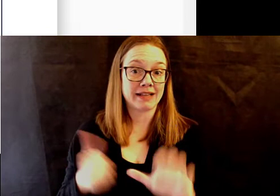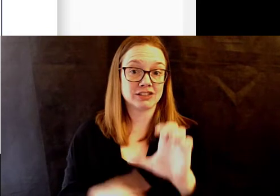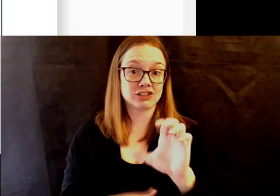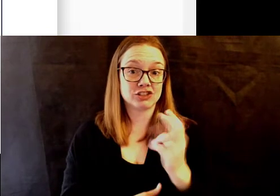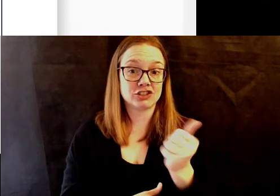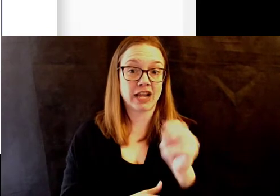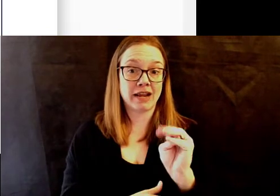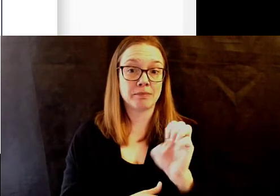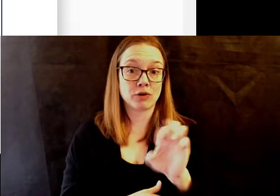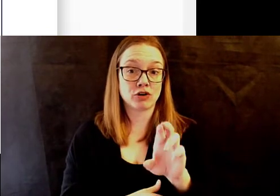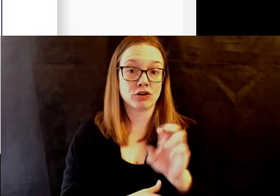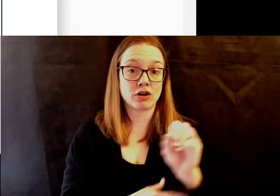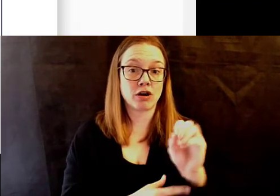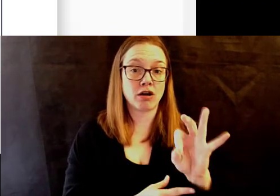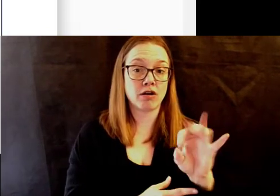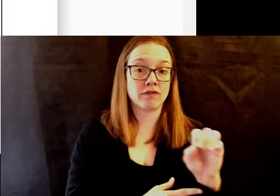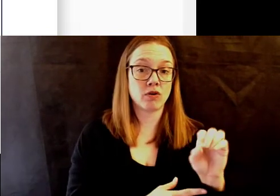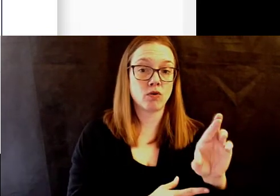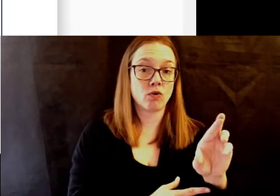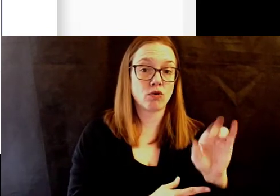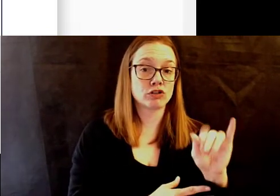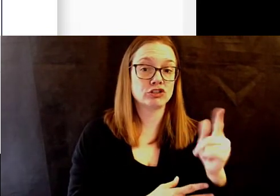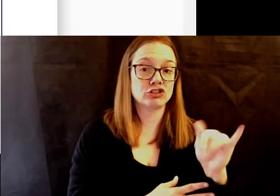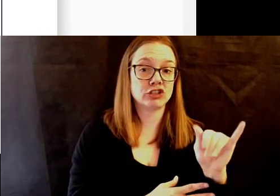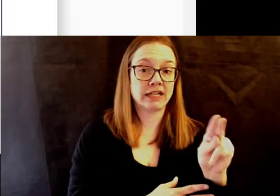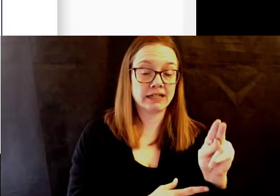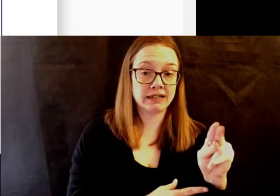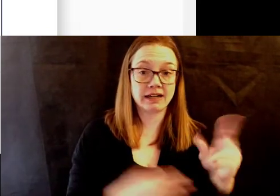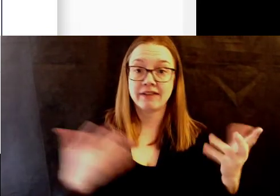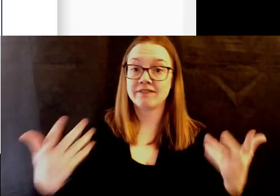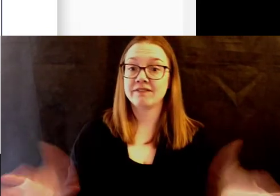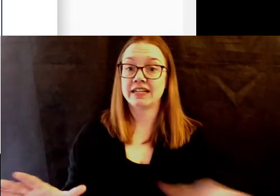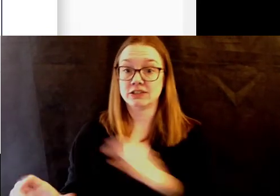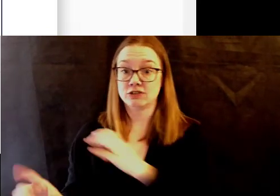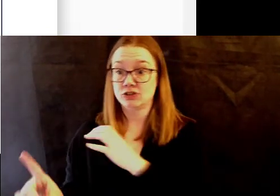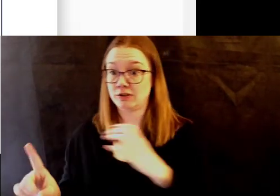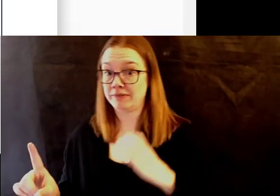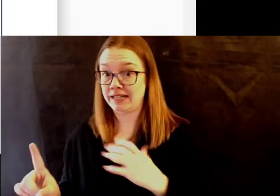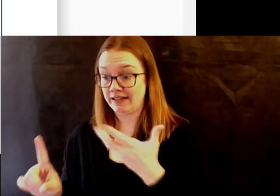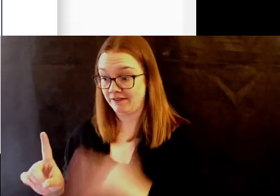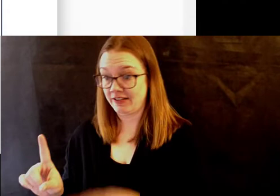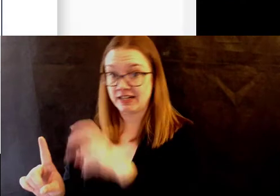All of these different things will help you sort through where do I need to focus my attention.